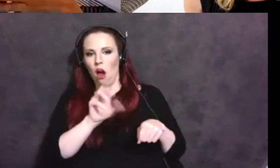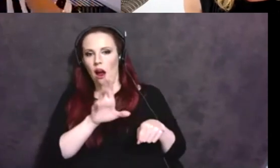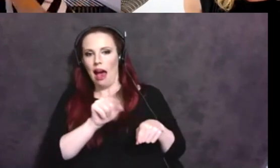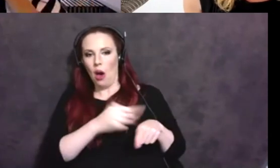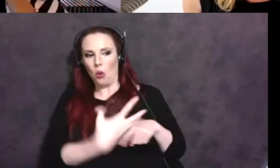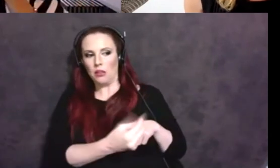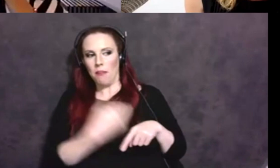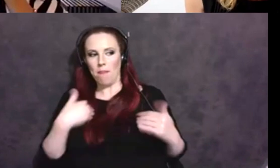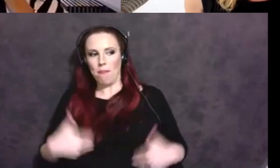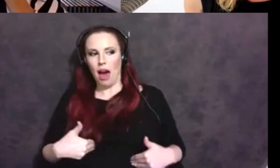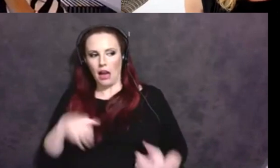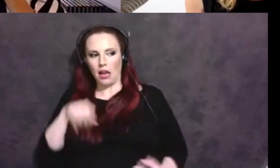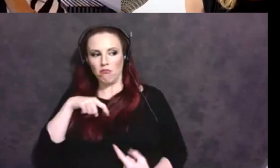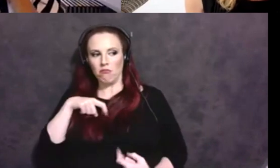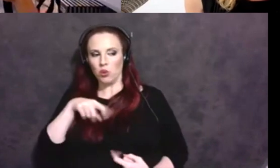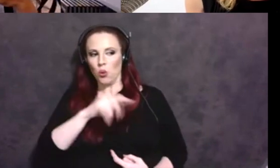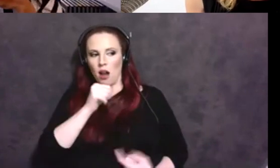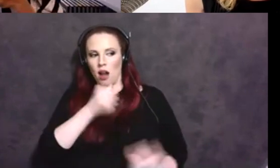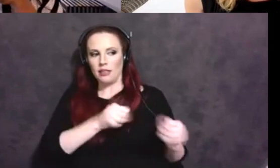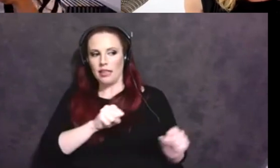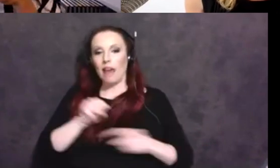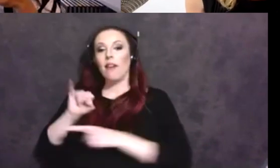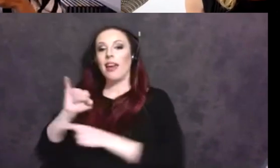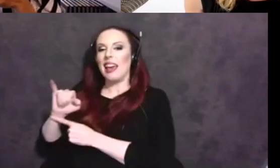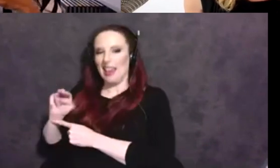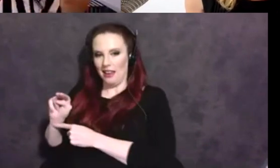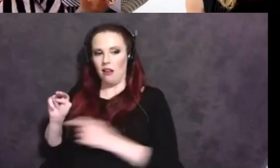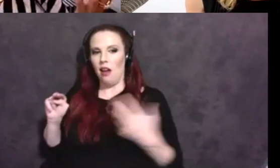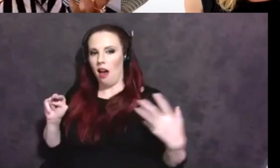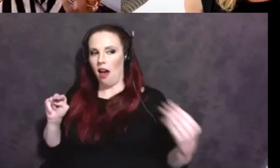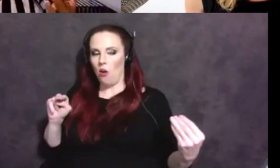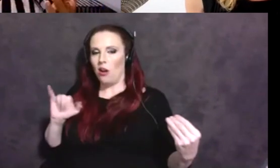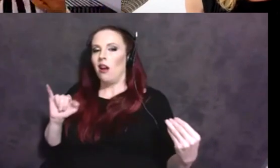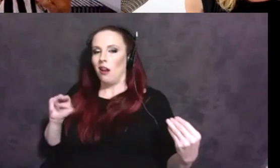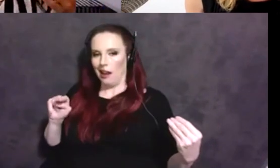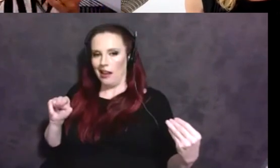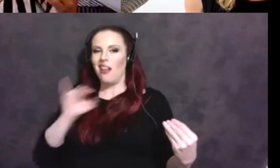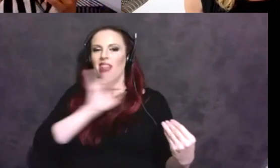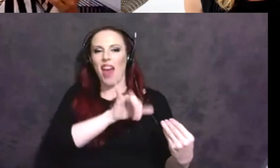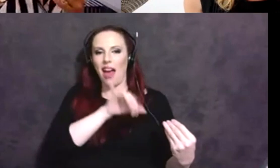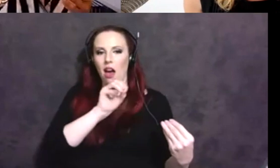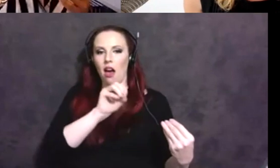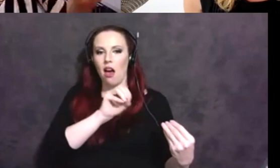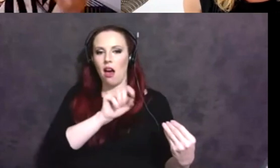othering is all about. Othering is you are in my out group because my body is telling